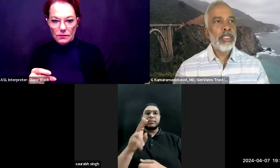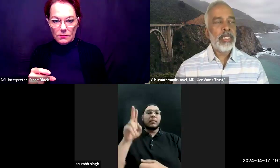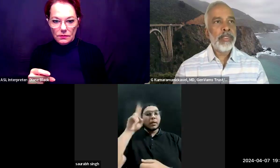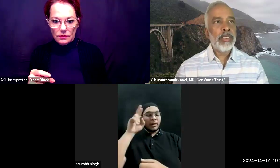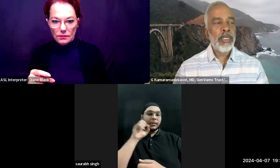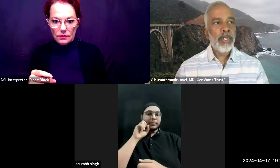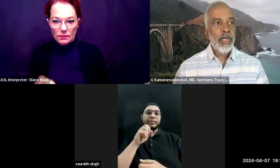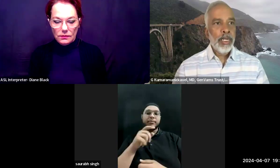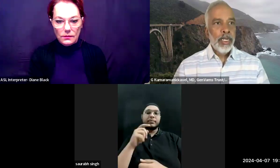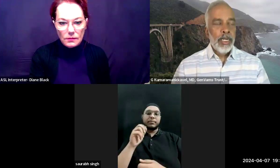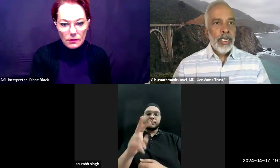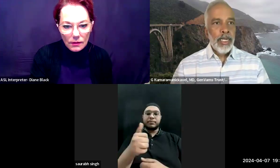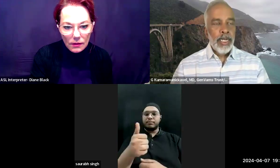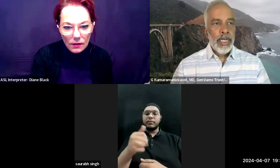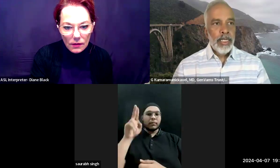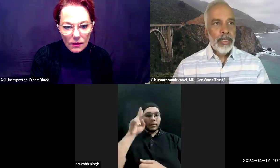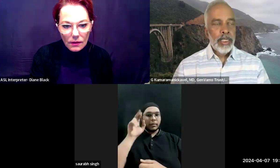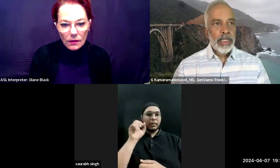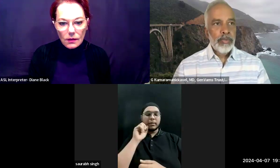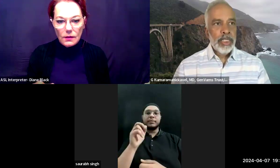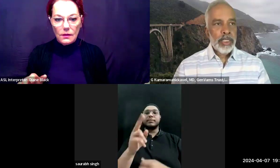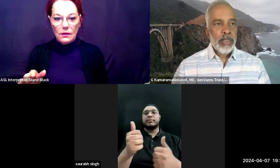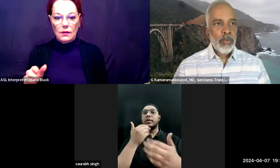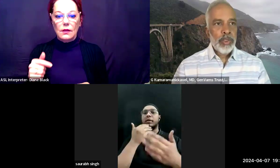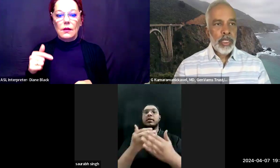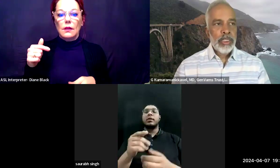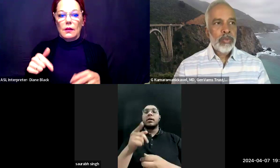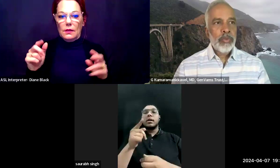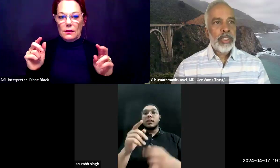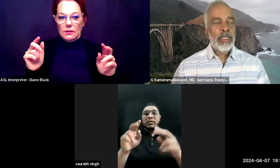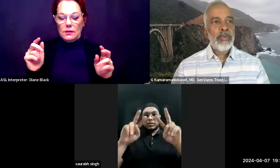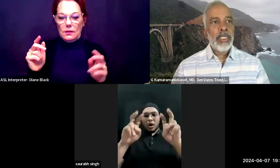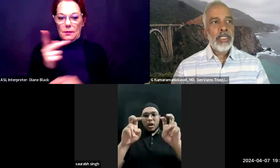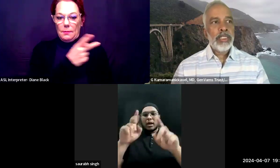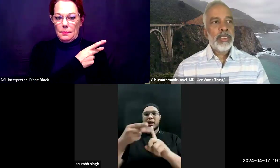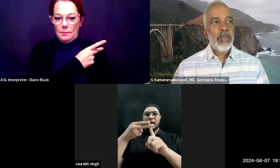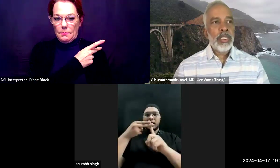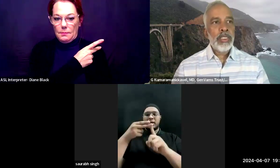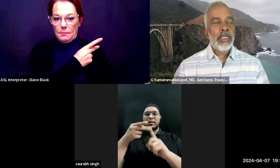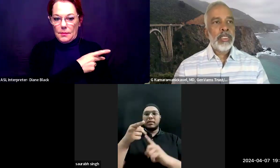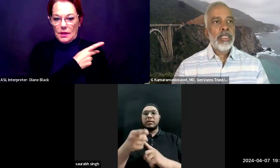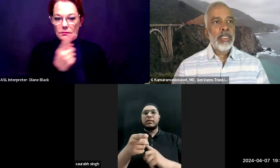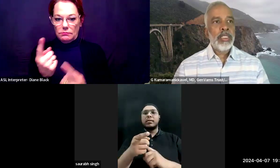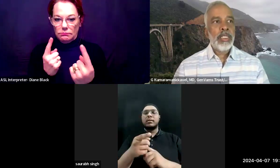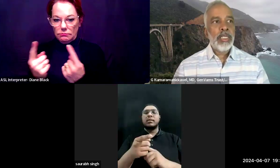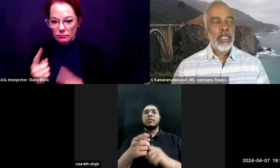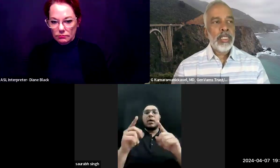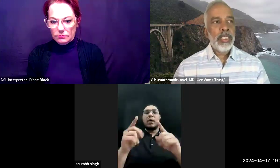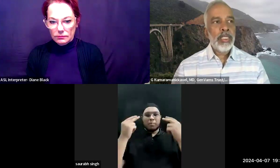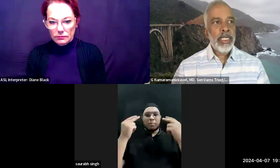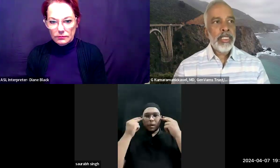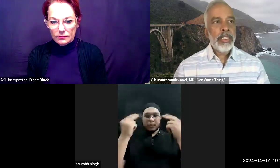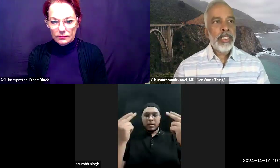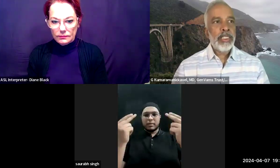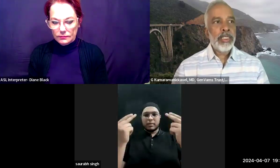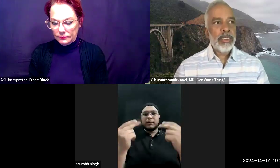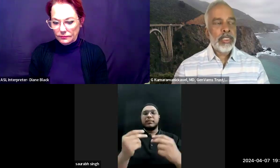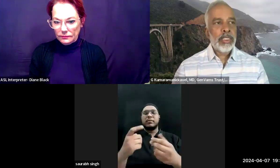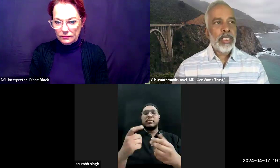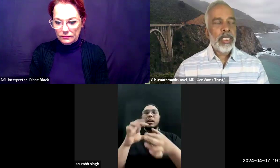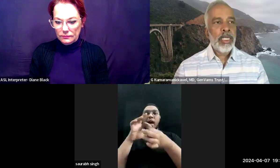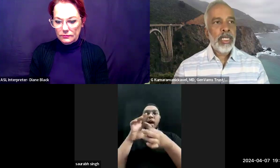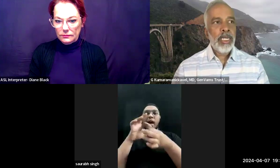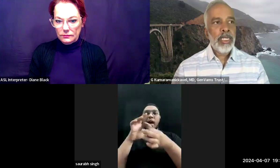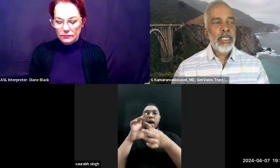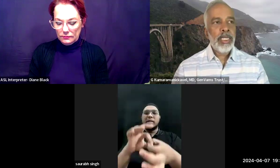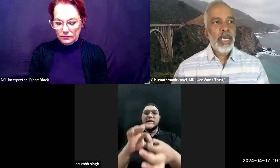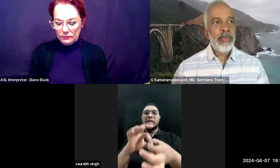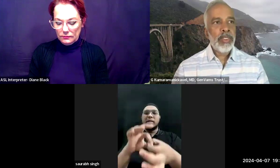hereafter. And these subjects come to us with various ocular related diseases and have their